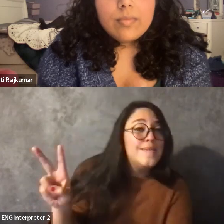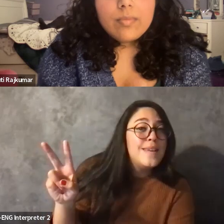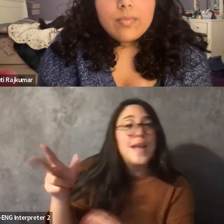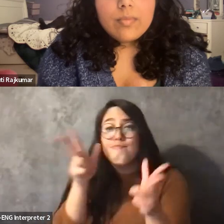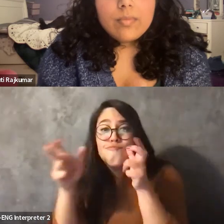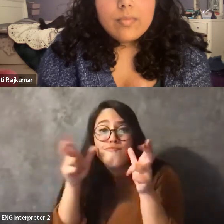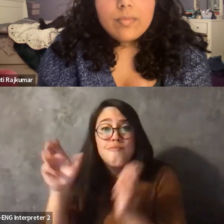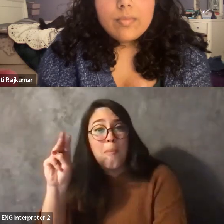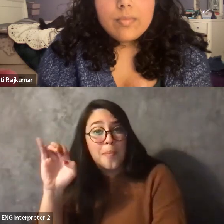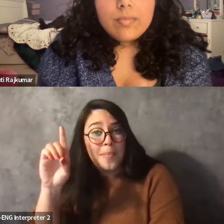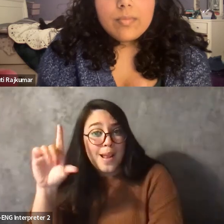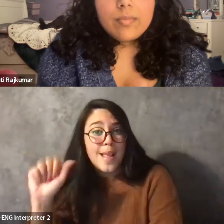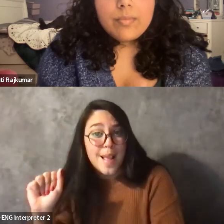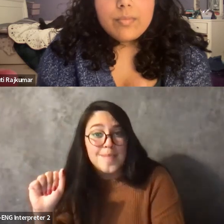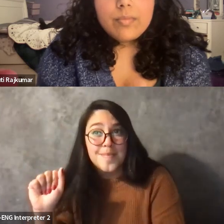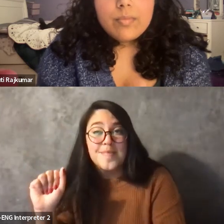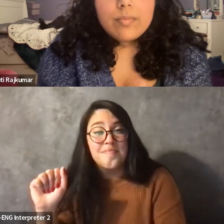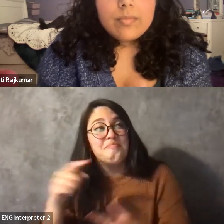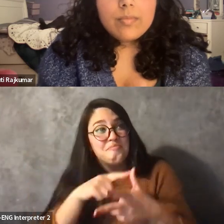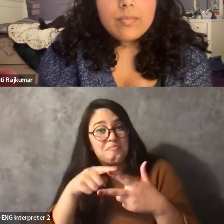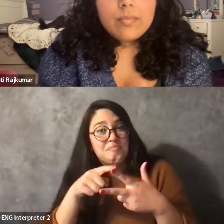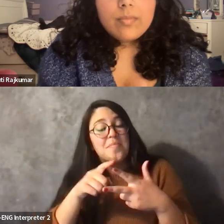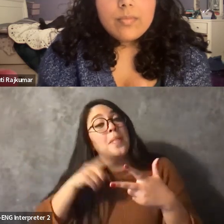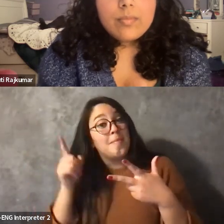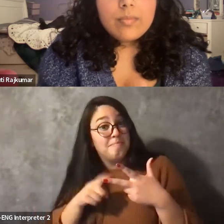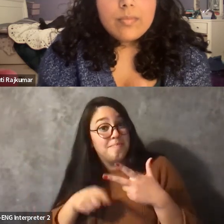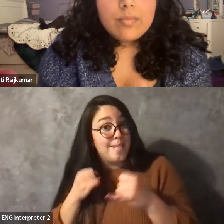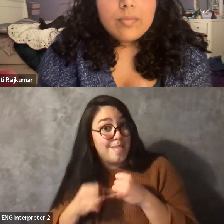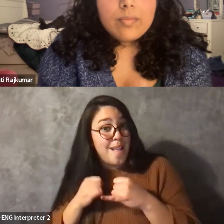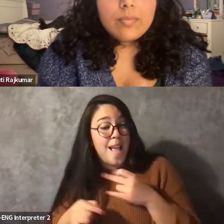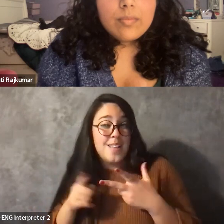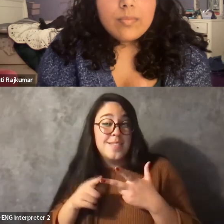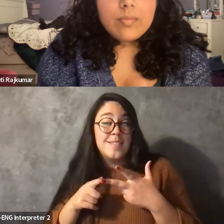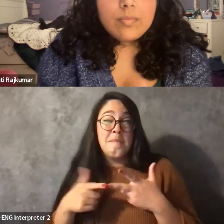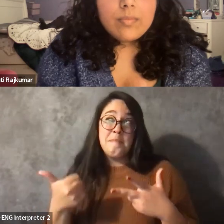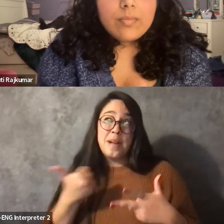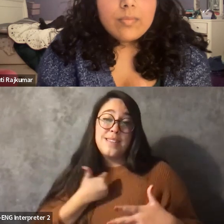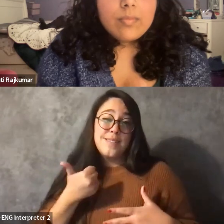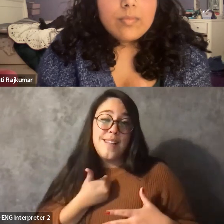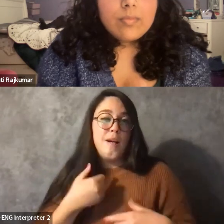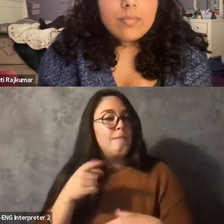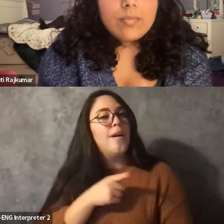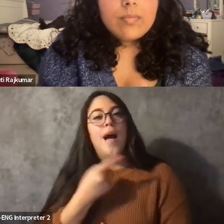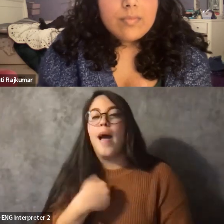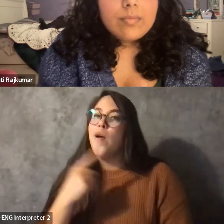And lastly, I, myself, always make sure to get enough sleep, just because I think